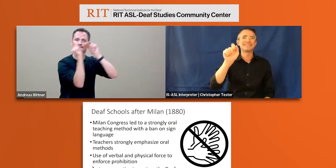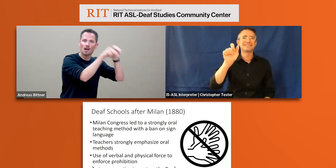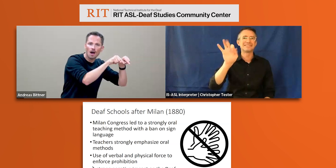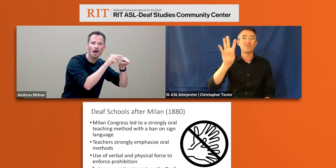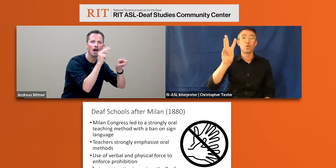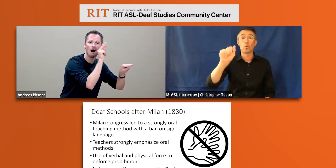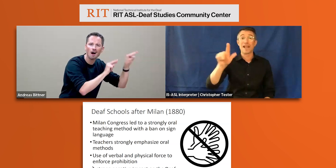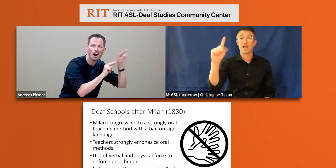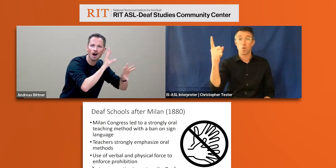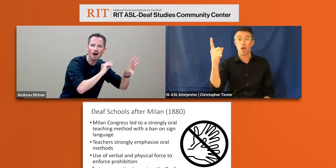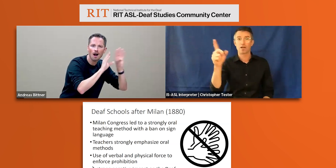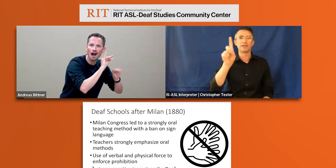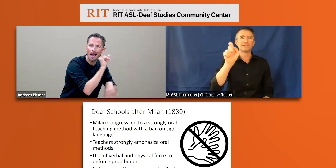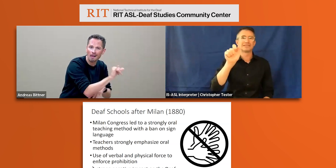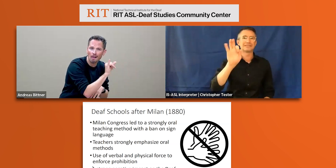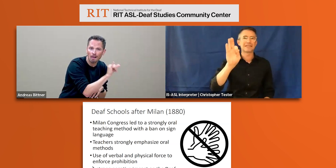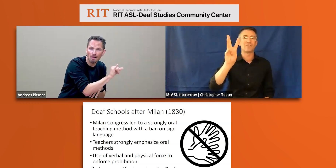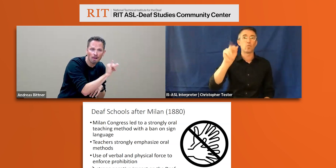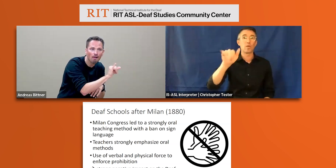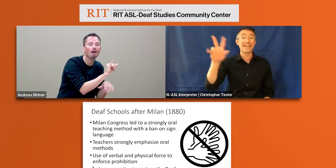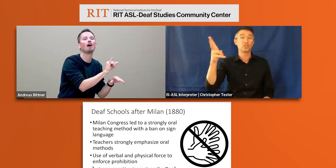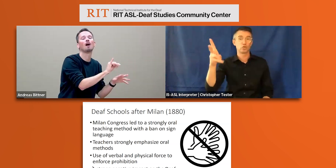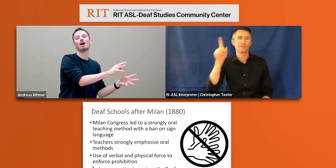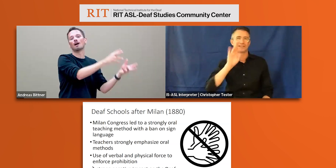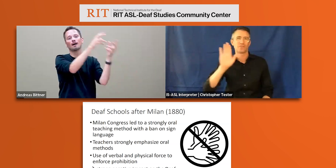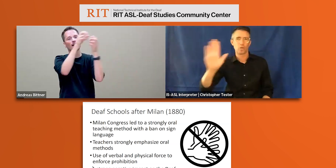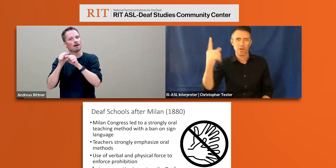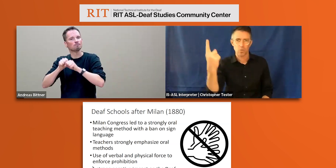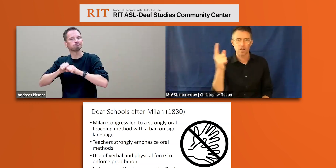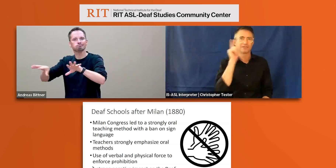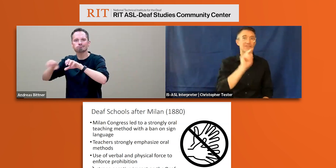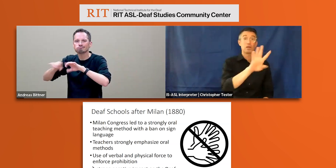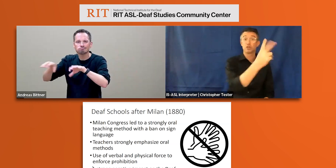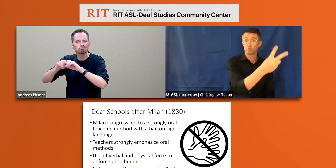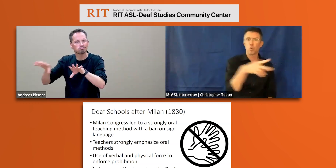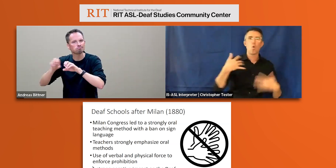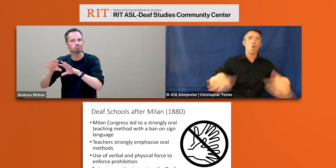Deaf Way I and Deaf Way II...